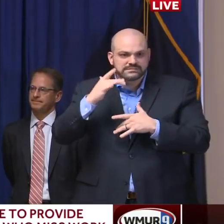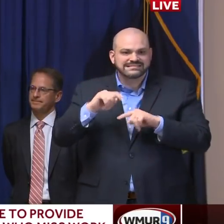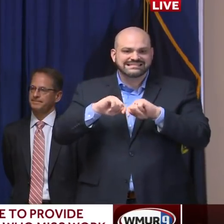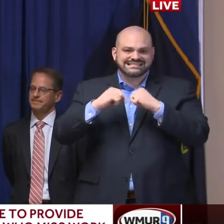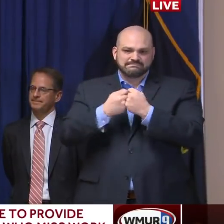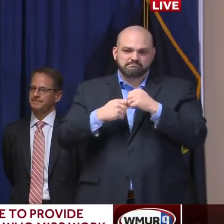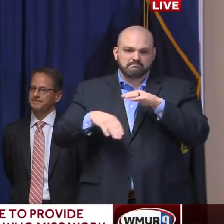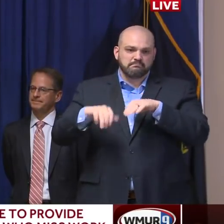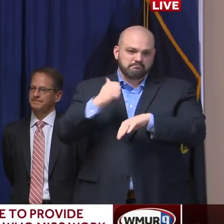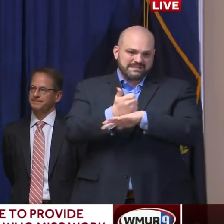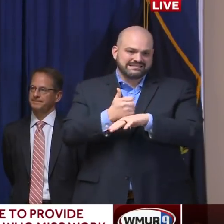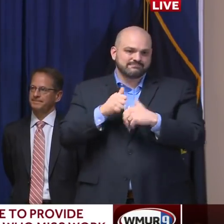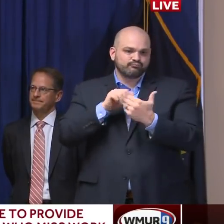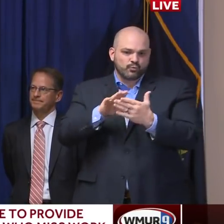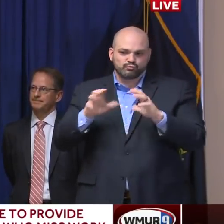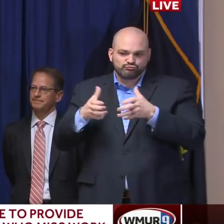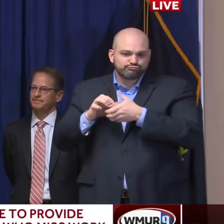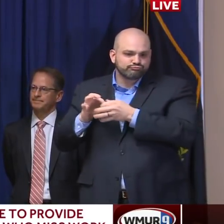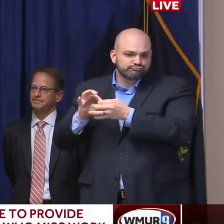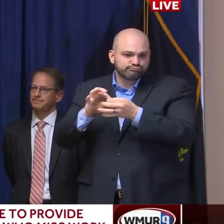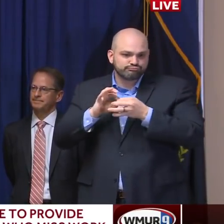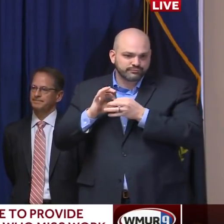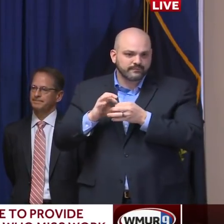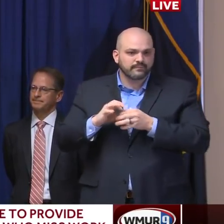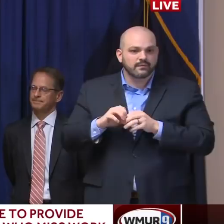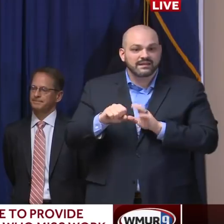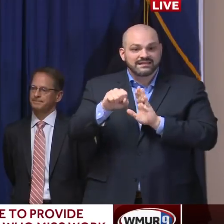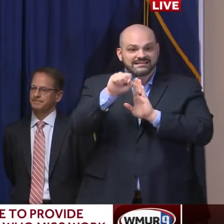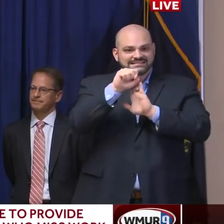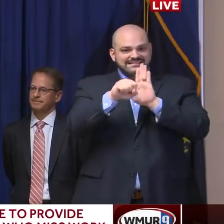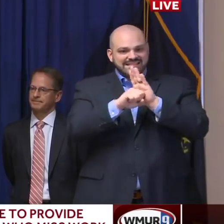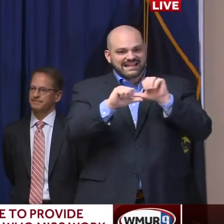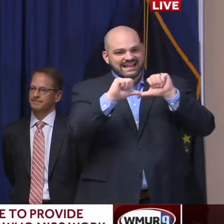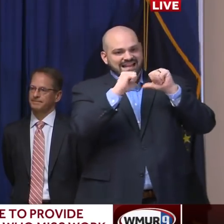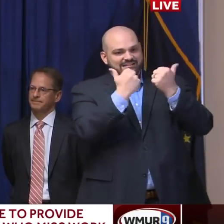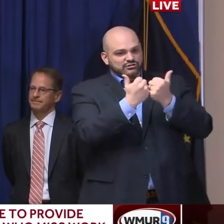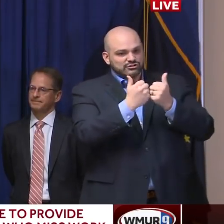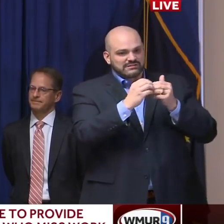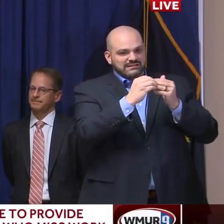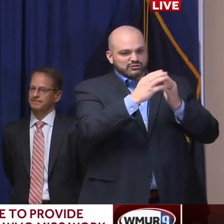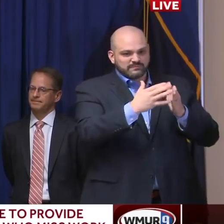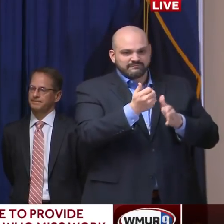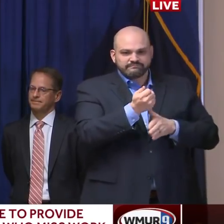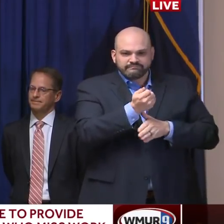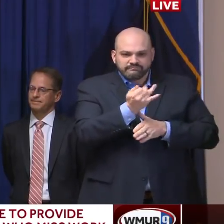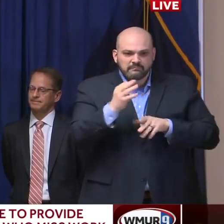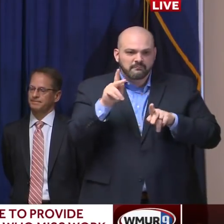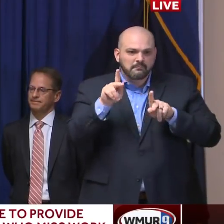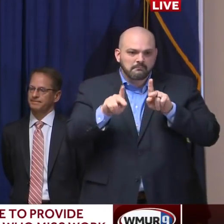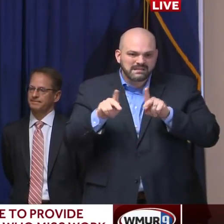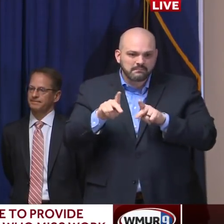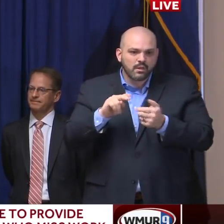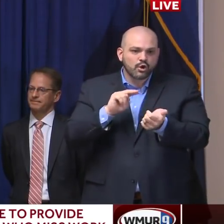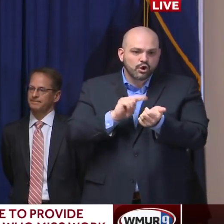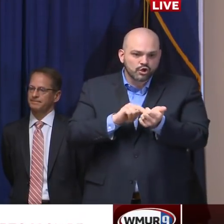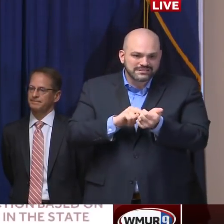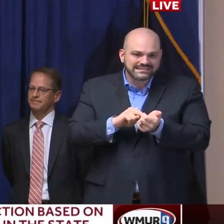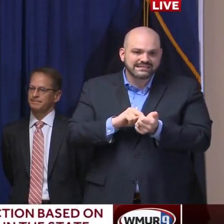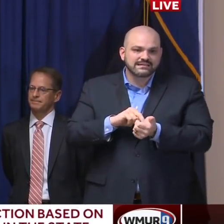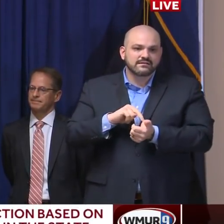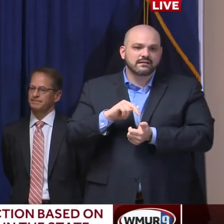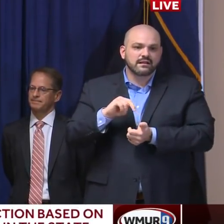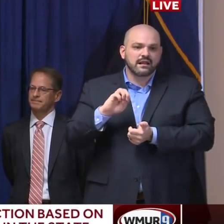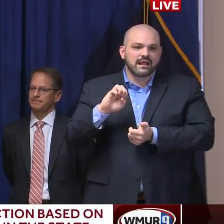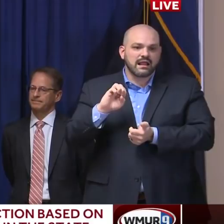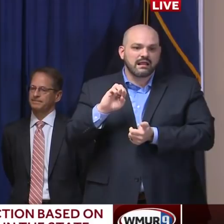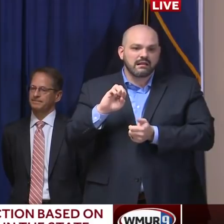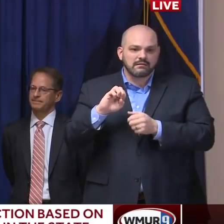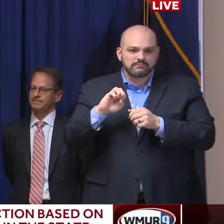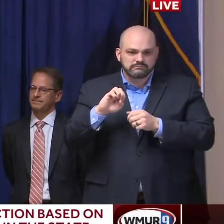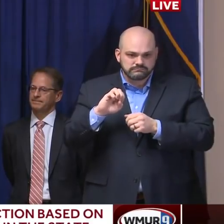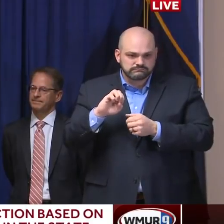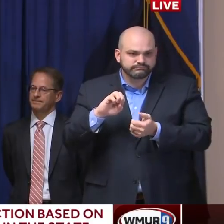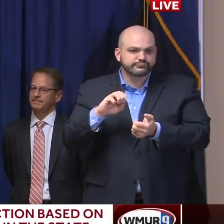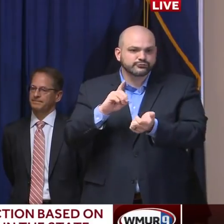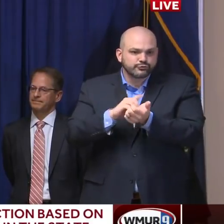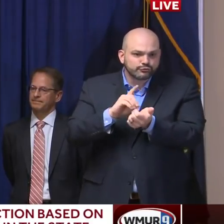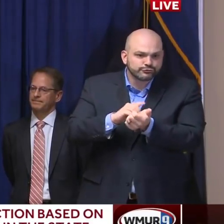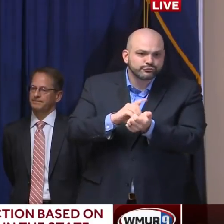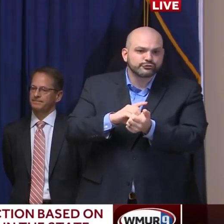ANYTIME WE RESPOND TO AN INFECTIOUS DISEASE CHALLENGE LIKE THIS, IT IS A TEAM-BASED APPROACH THAT INVOLVES NOT ONLY STATE AGENCY LEADERSHIP BUT DOZENS OF PEOPLE.